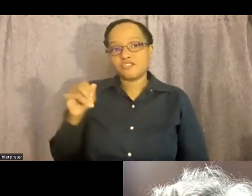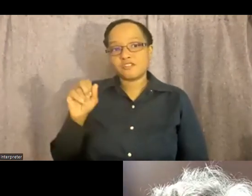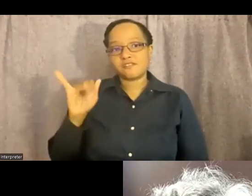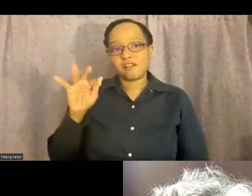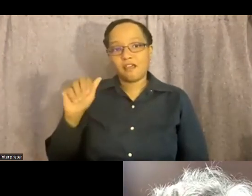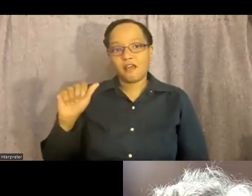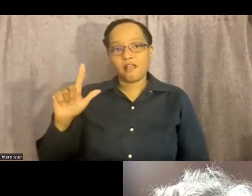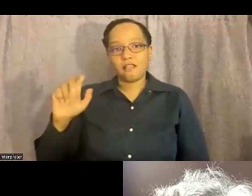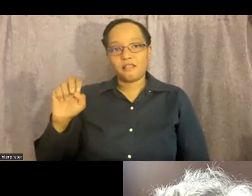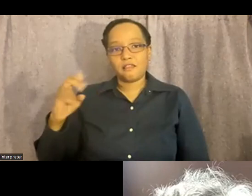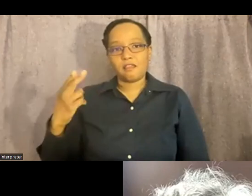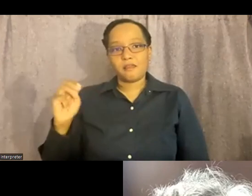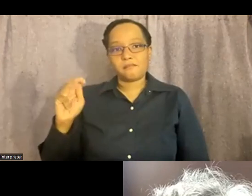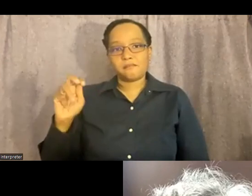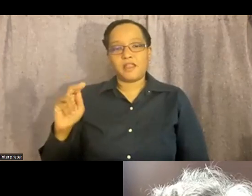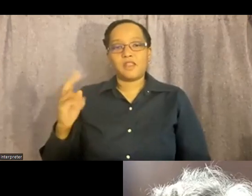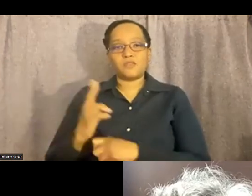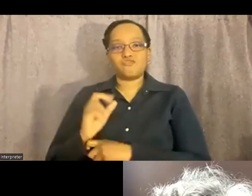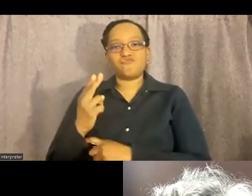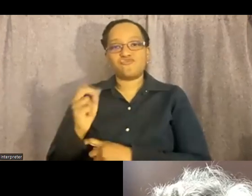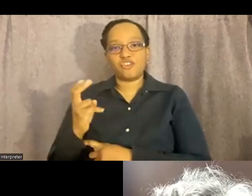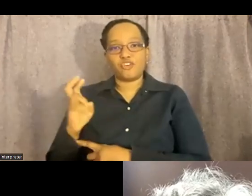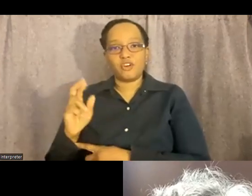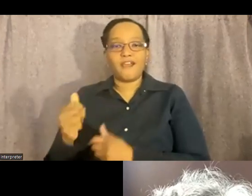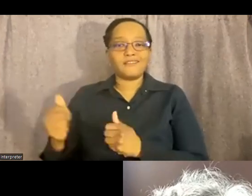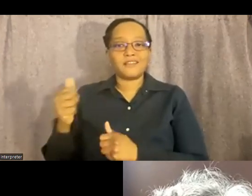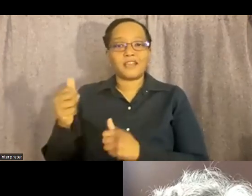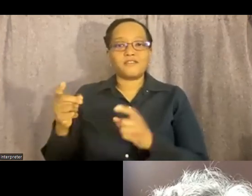I'm the directive - - wheelchair on my life.